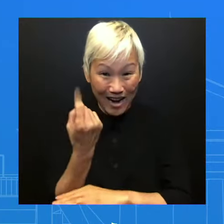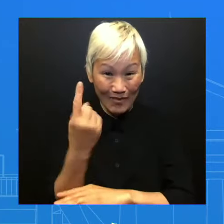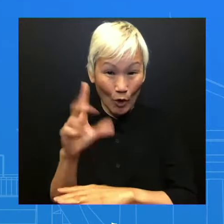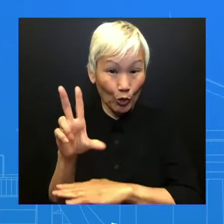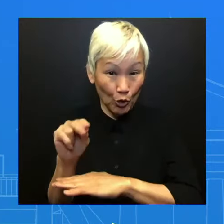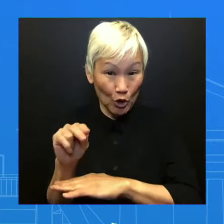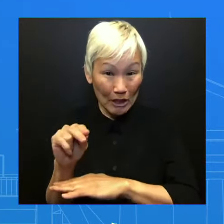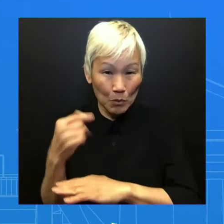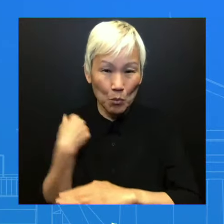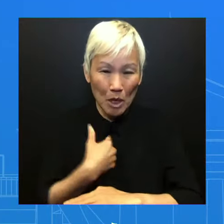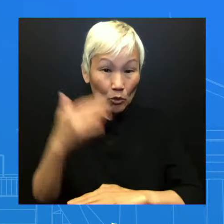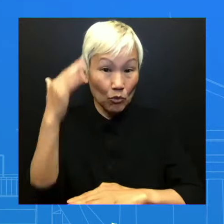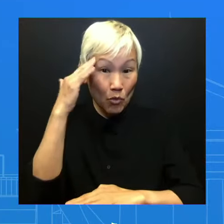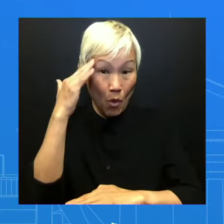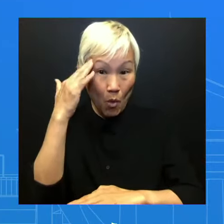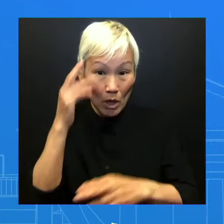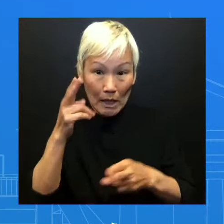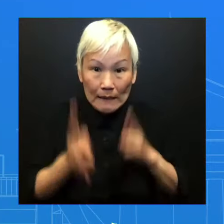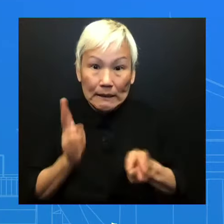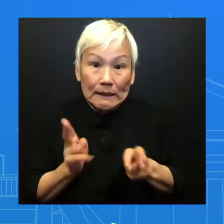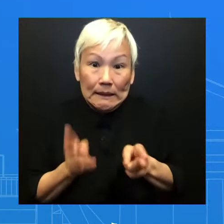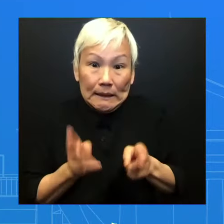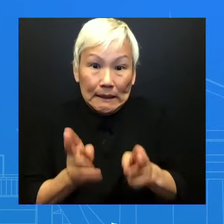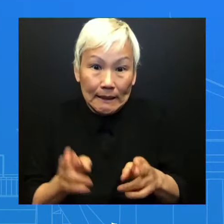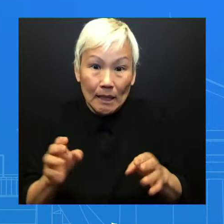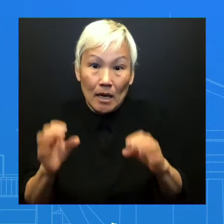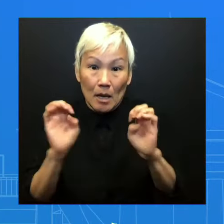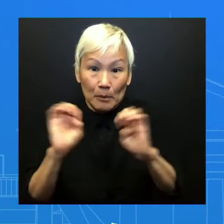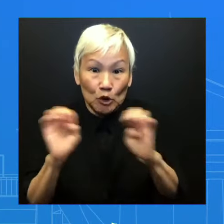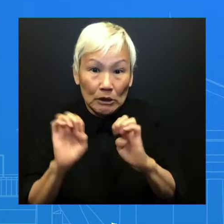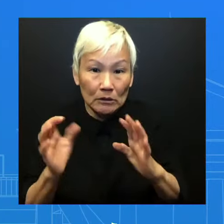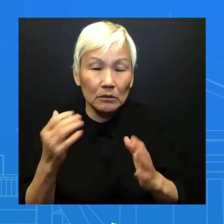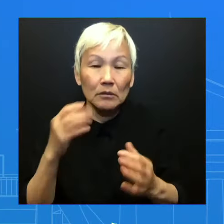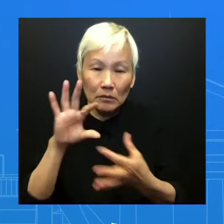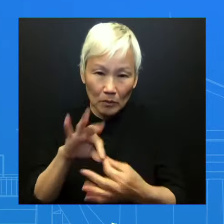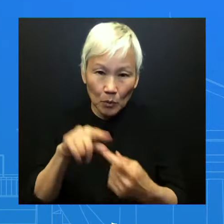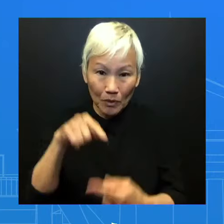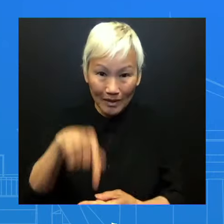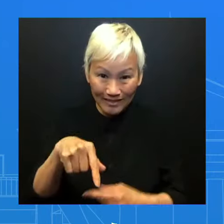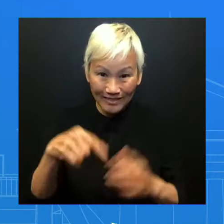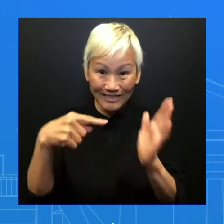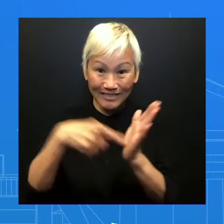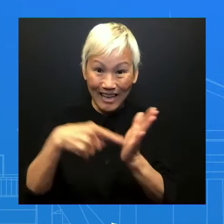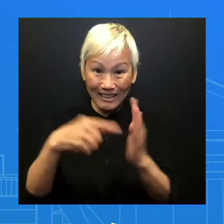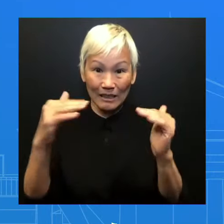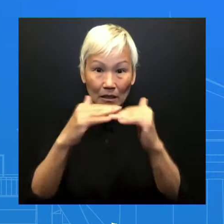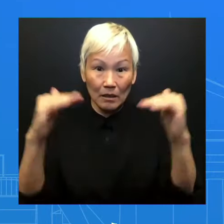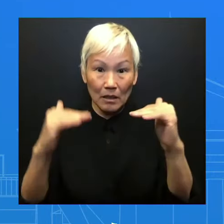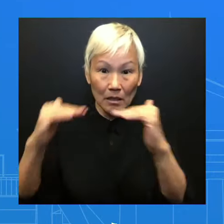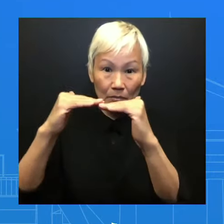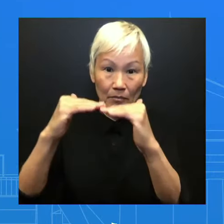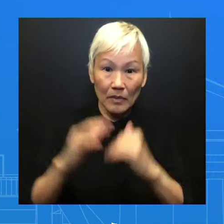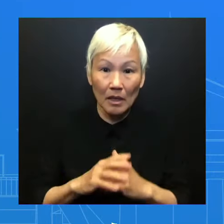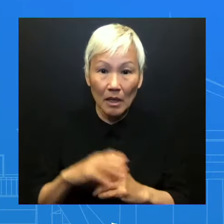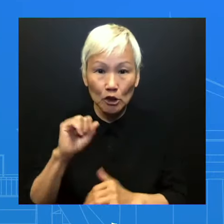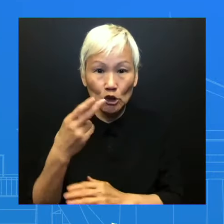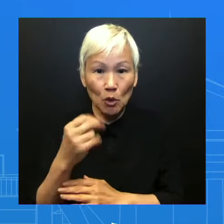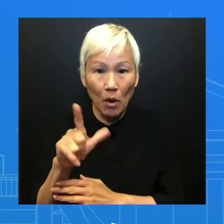But as it relates to the debt limit, this -- this can be done, as Shalanda Young said at this podium, the OMB director --